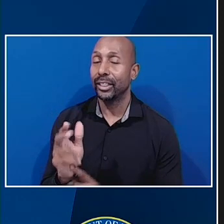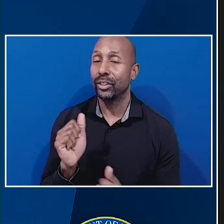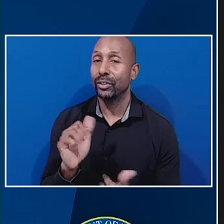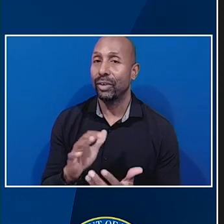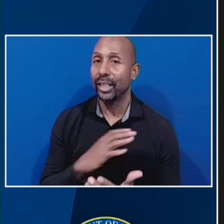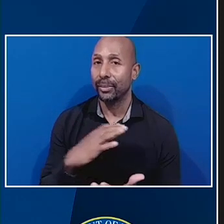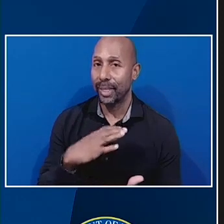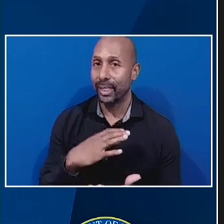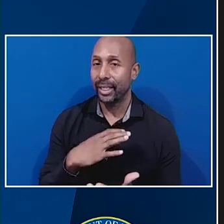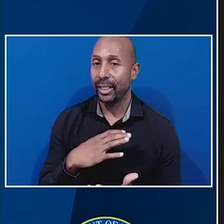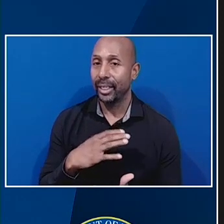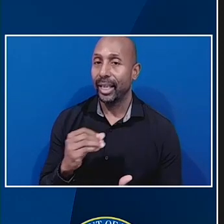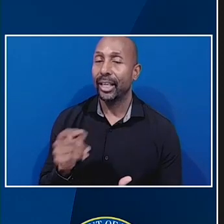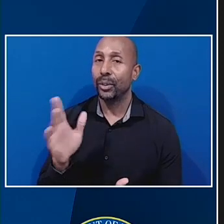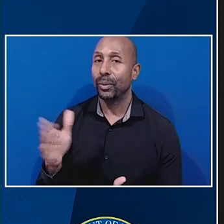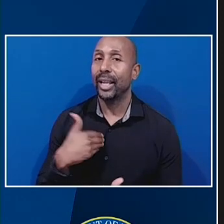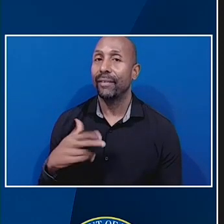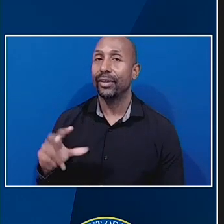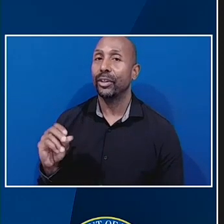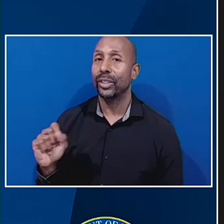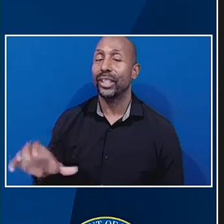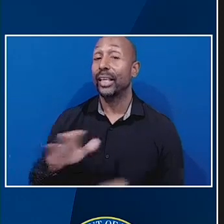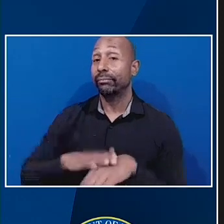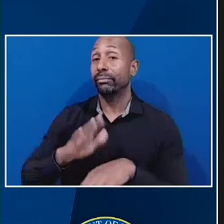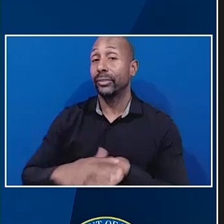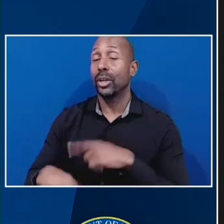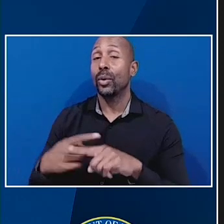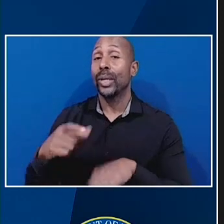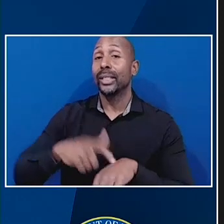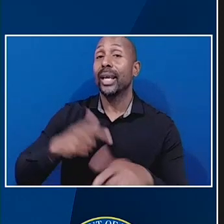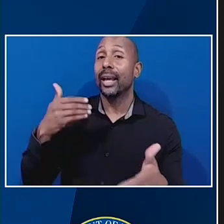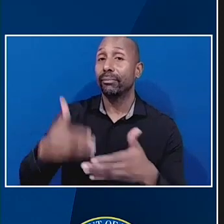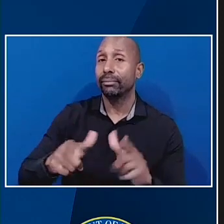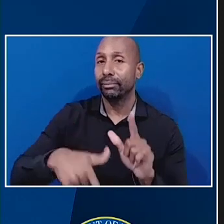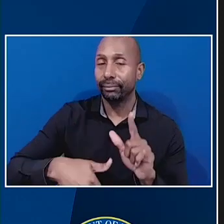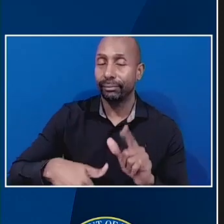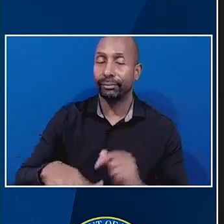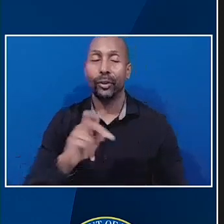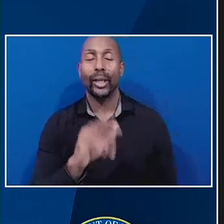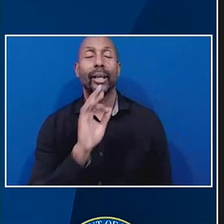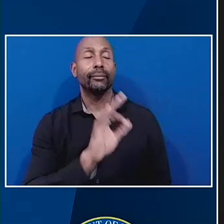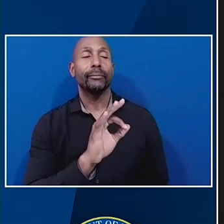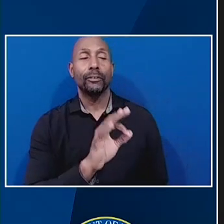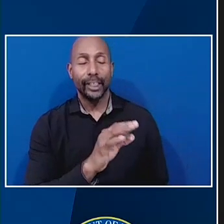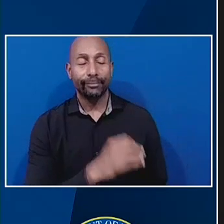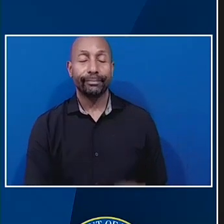And you'll get a 30-second notice when your time is about up. So with that, please go ahead, Peyton.